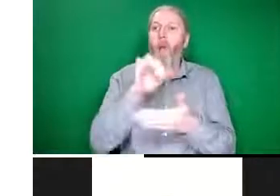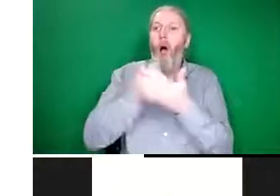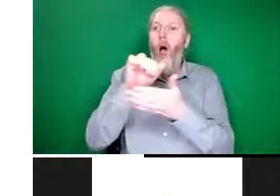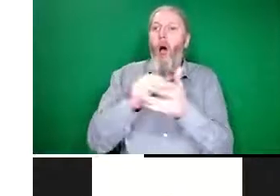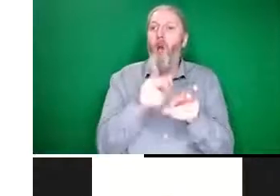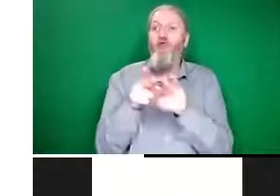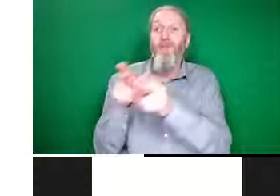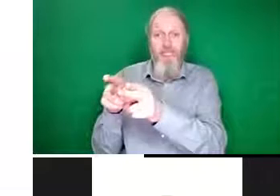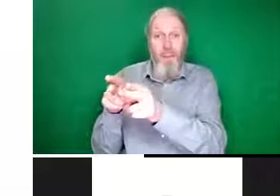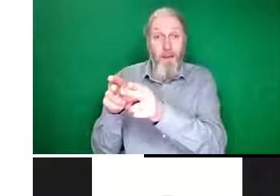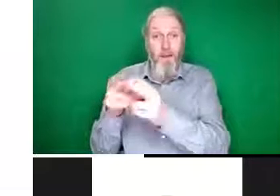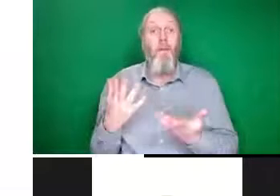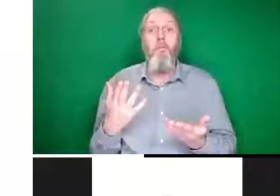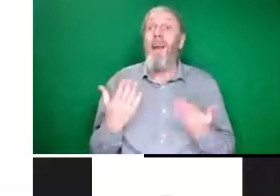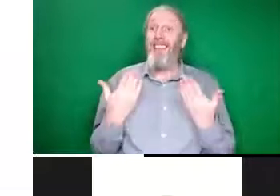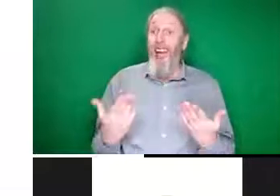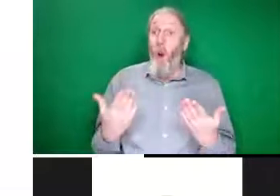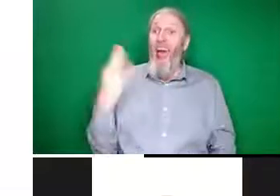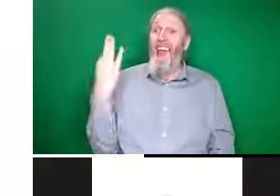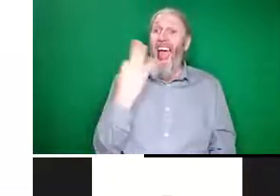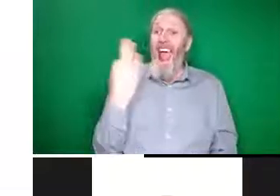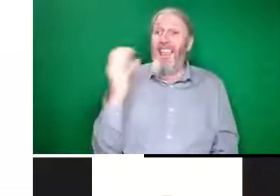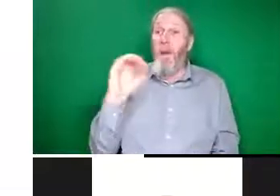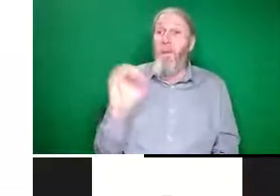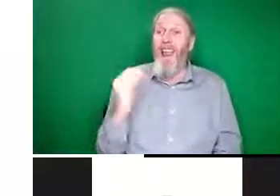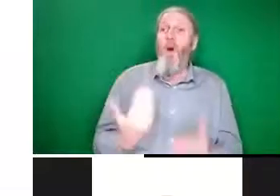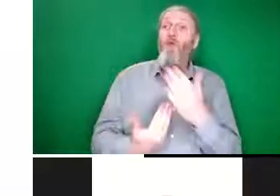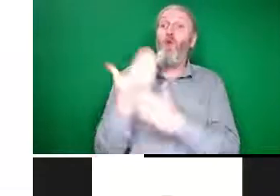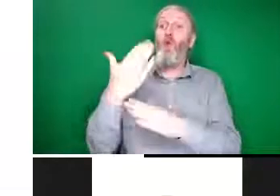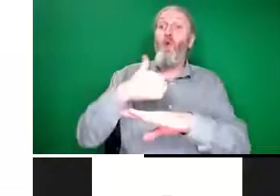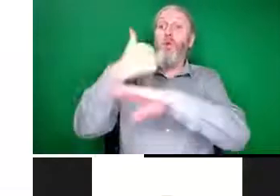Really significantly 62% of adults agree that a high